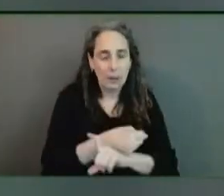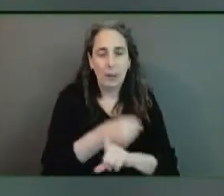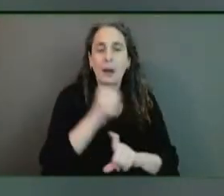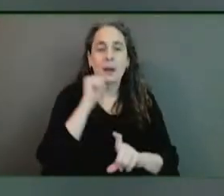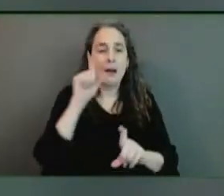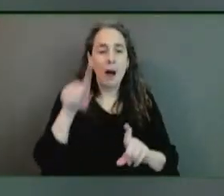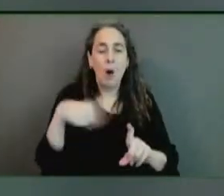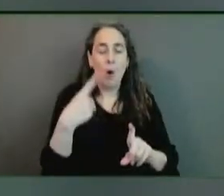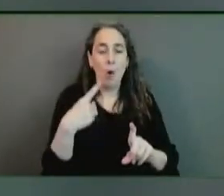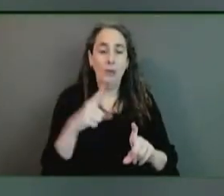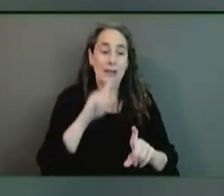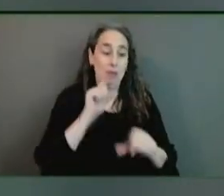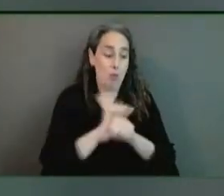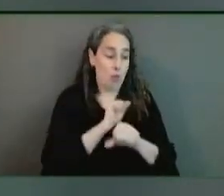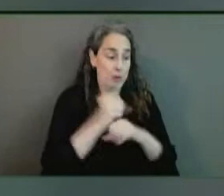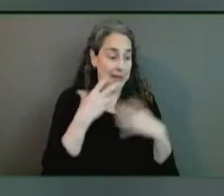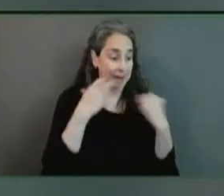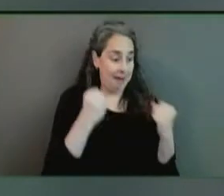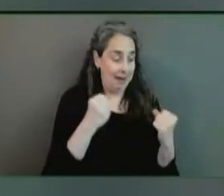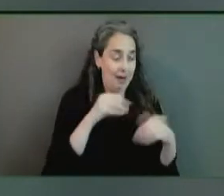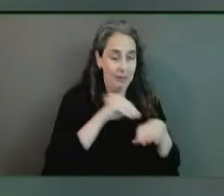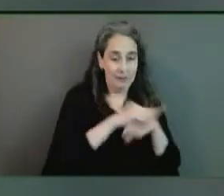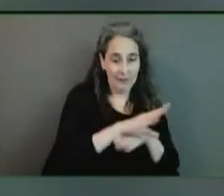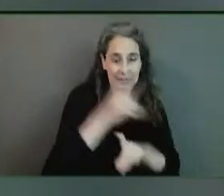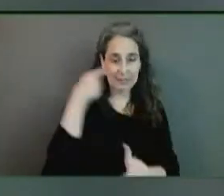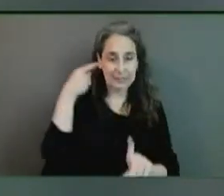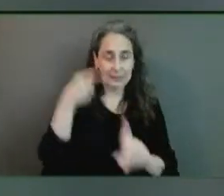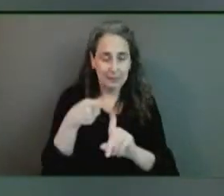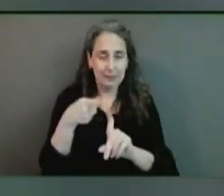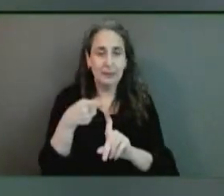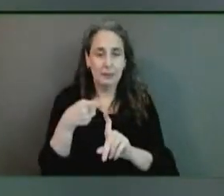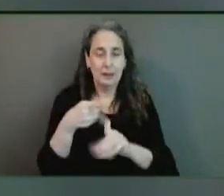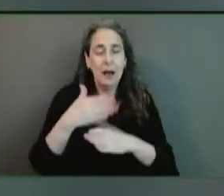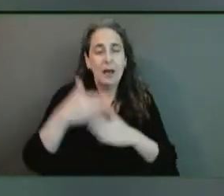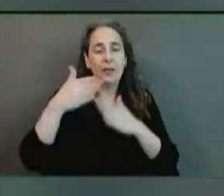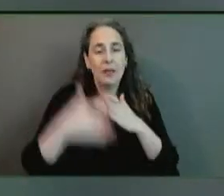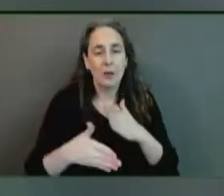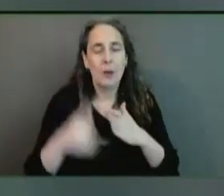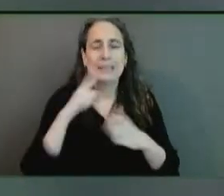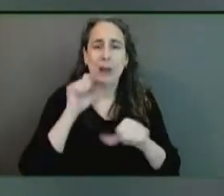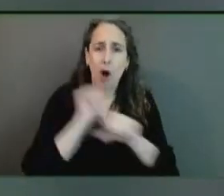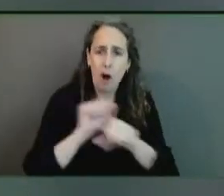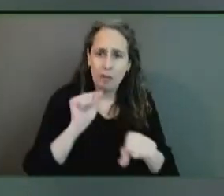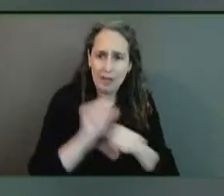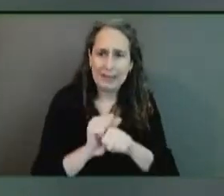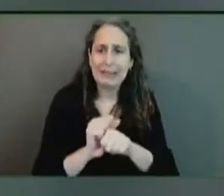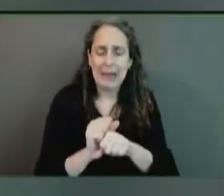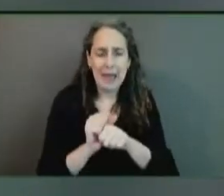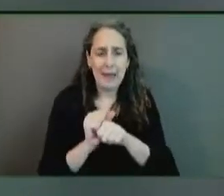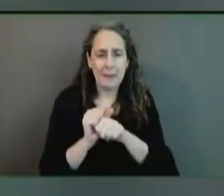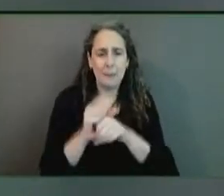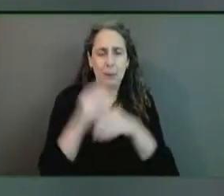impacts of the pandemic it's been very well beyond the real health effects and, in